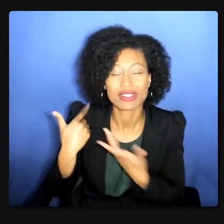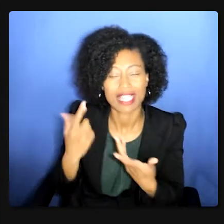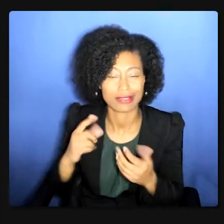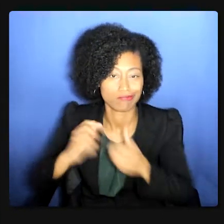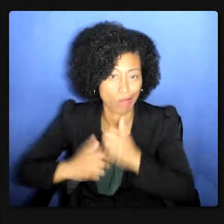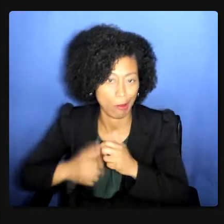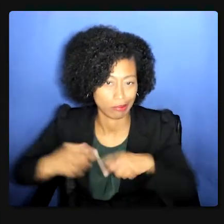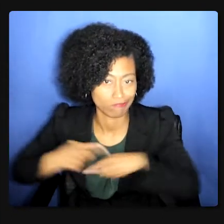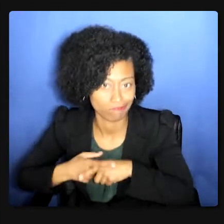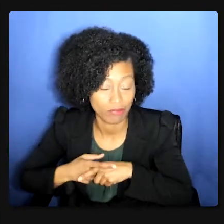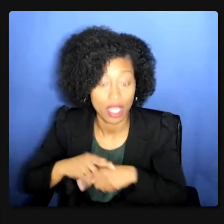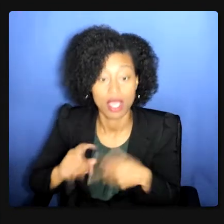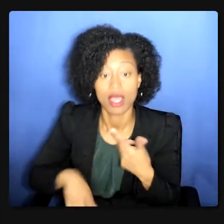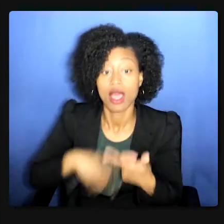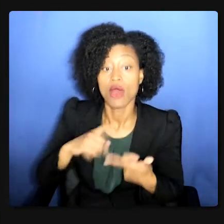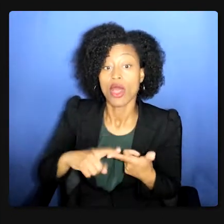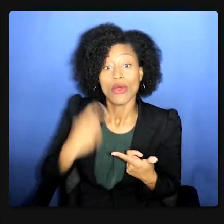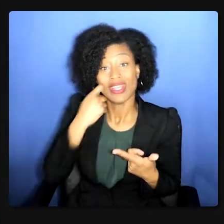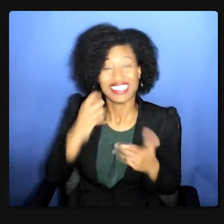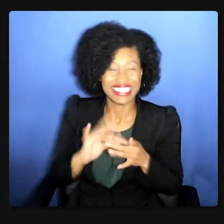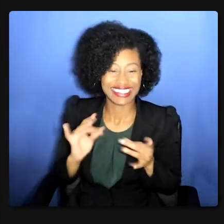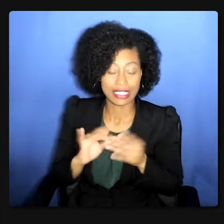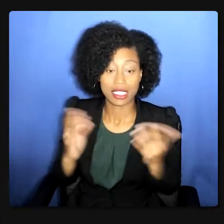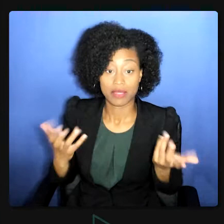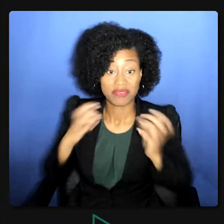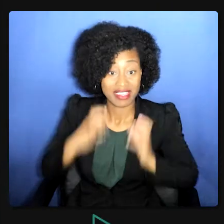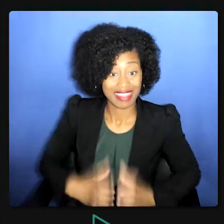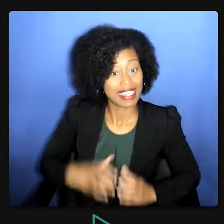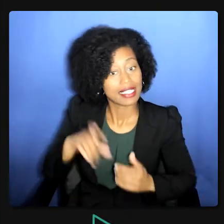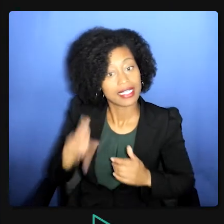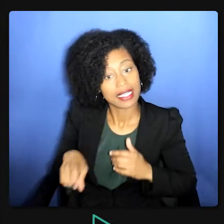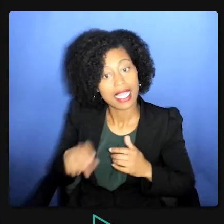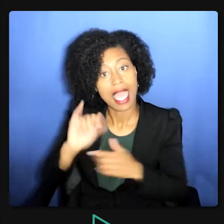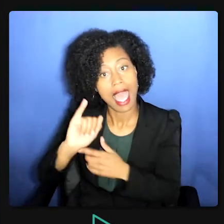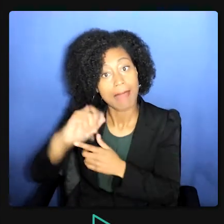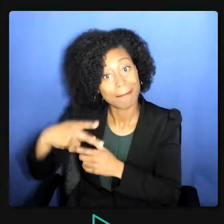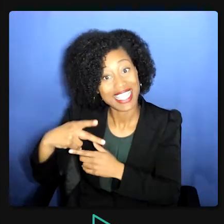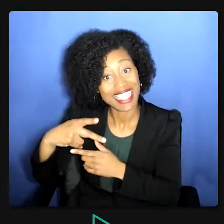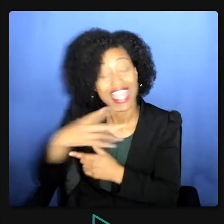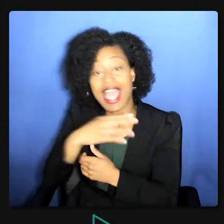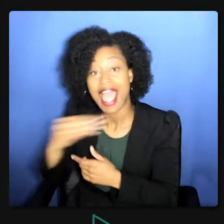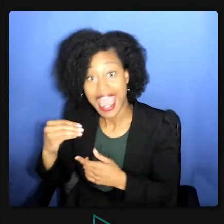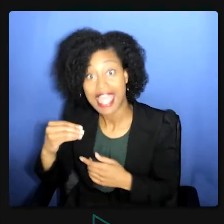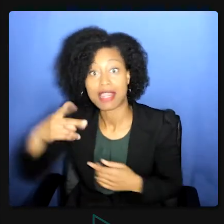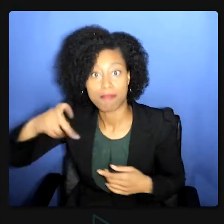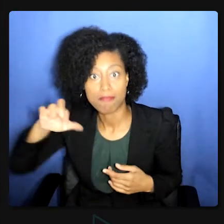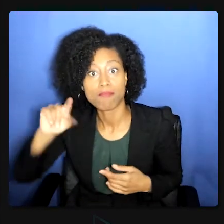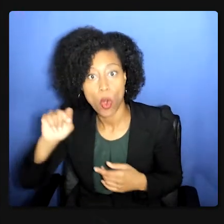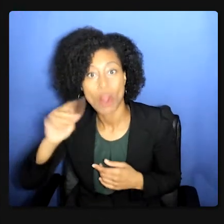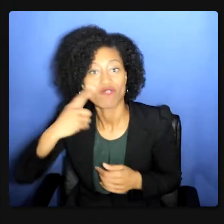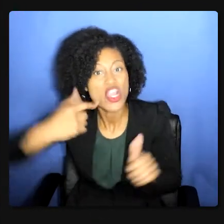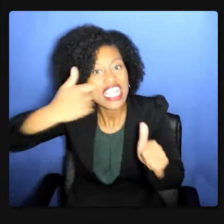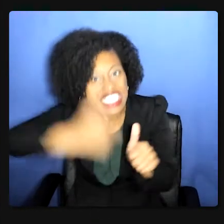Problem two is that, as we said in the beginning, right, clients need an IP and port to connect to.